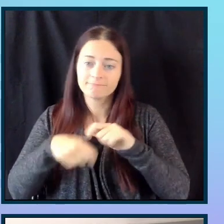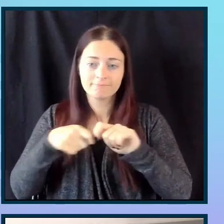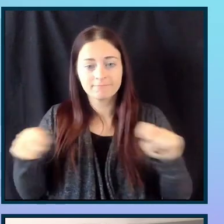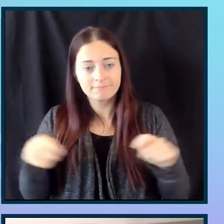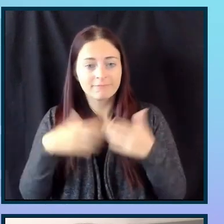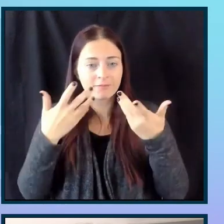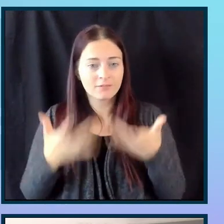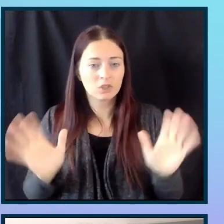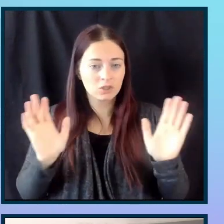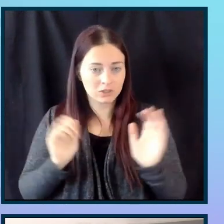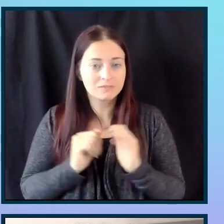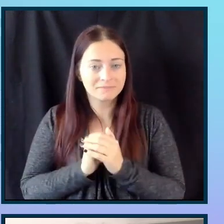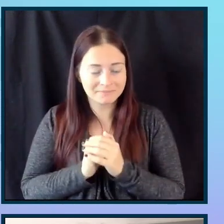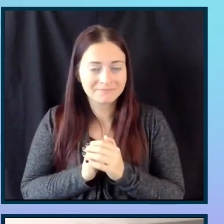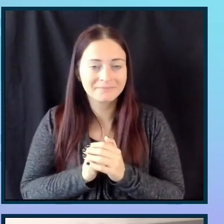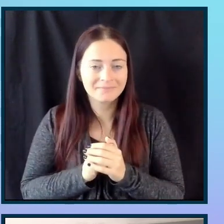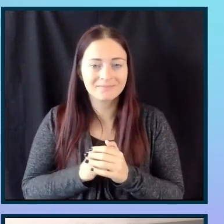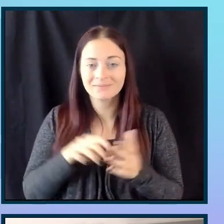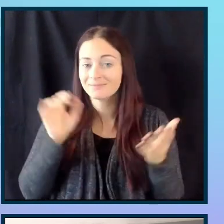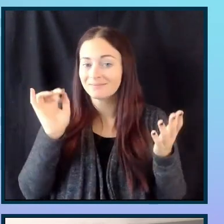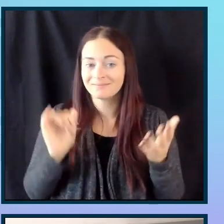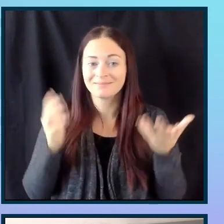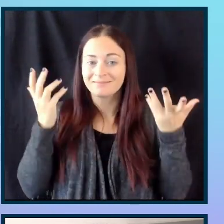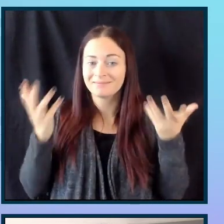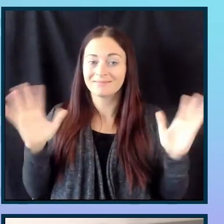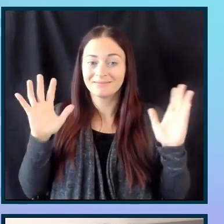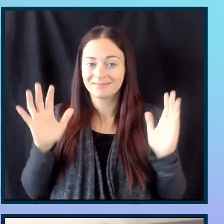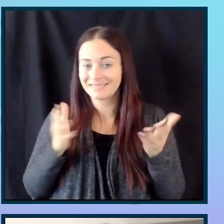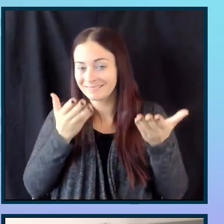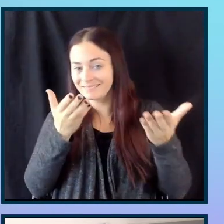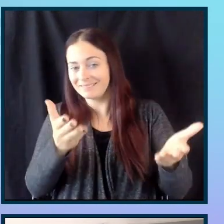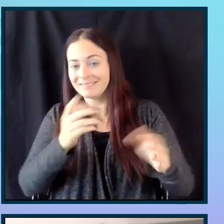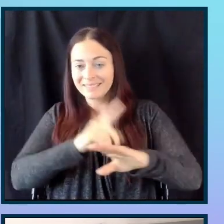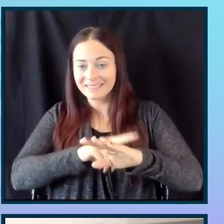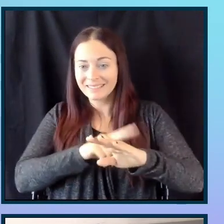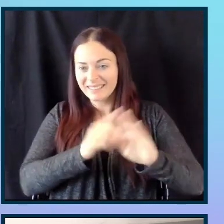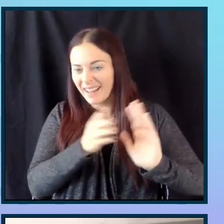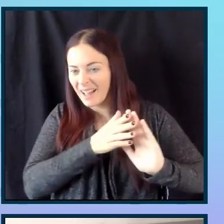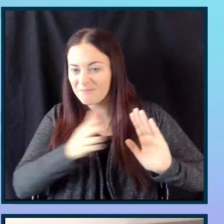So there we have it WCAG, the Web Content Accessibility Guidelines version 1.0